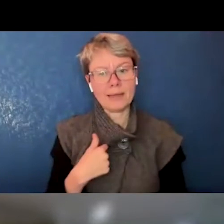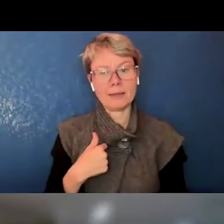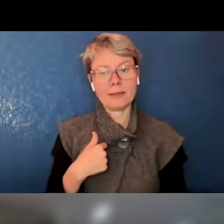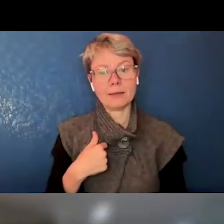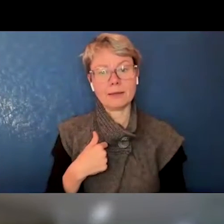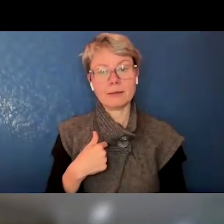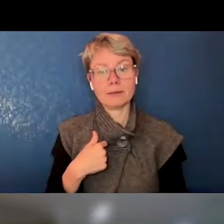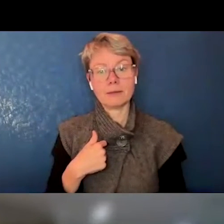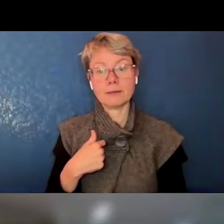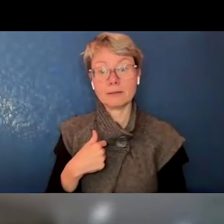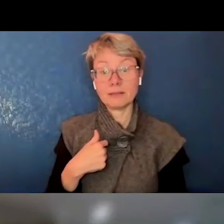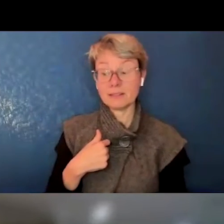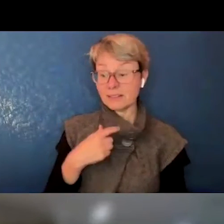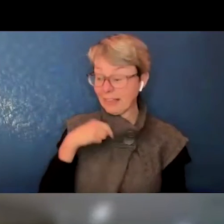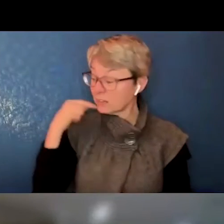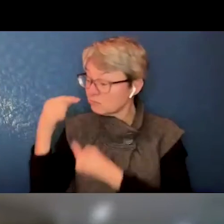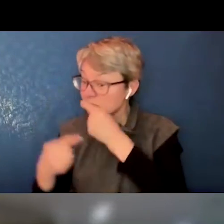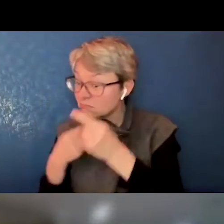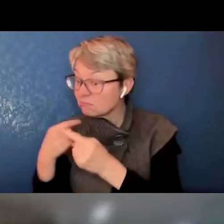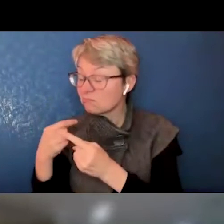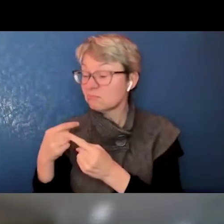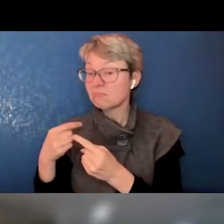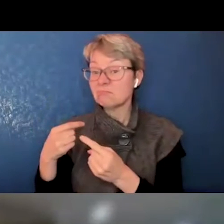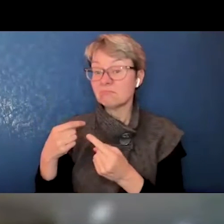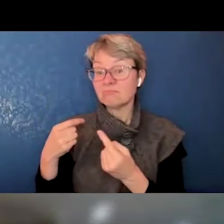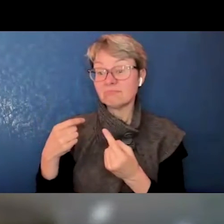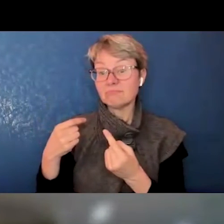and non-legal issues to and get some advice and counsel from and for a children's lawyer